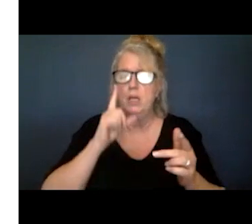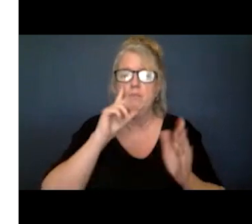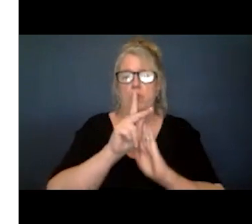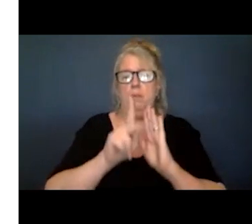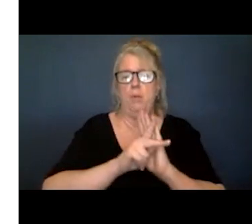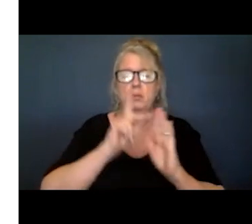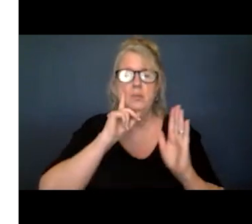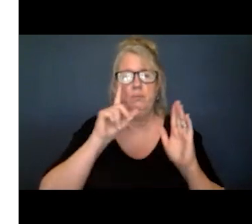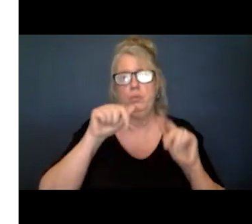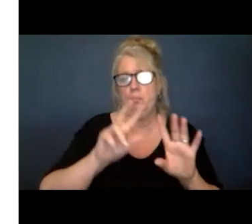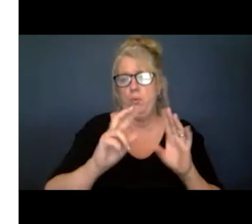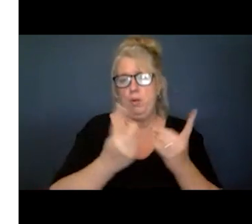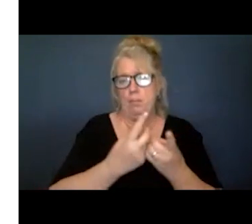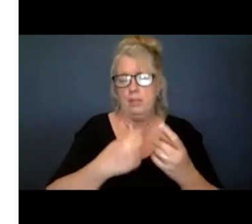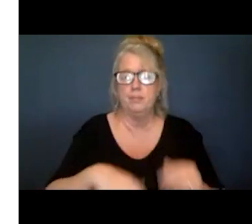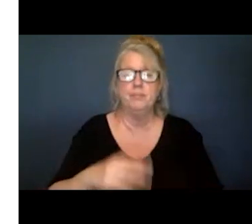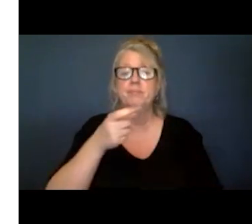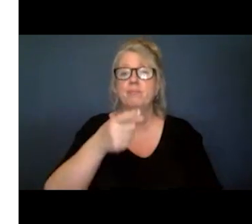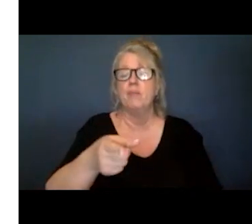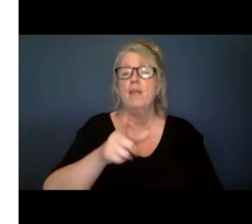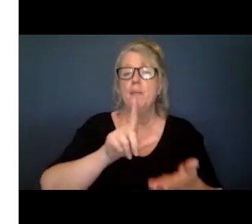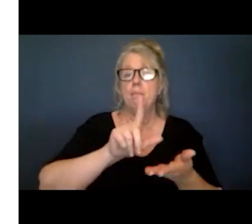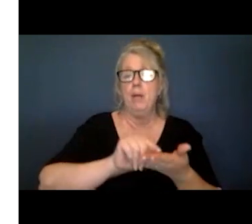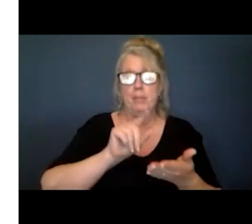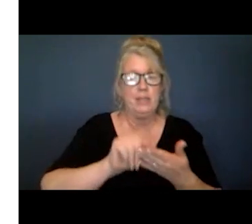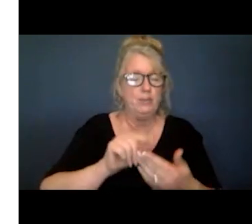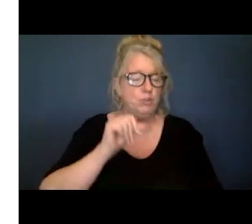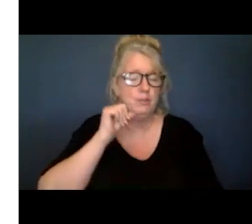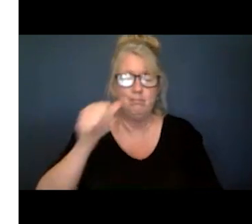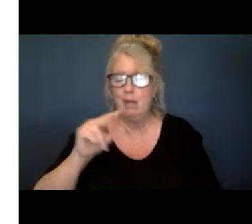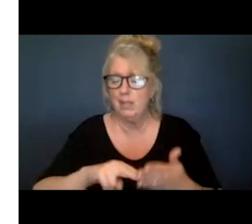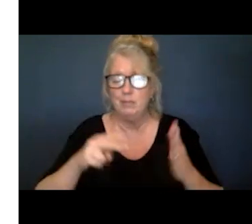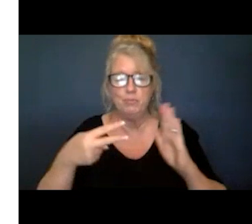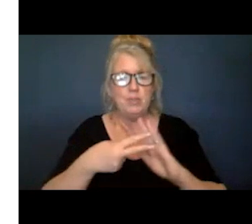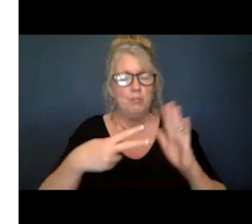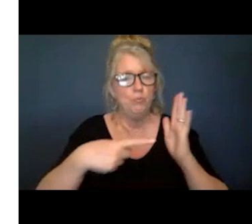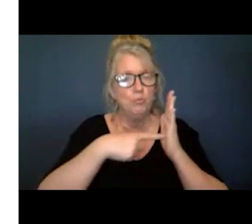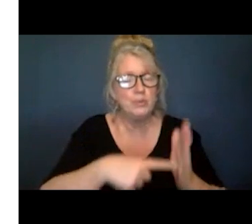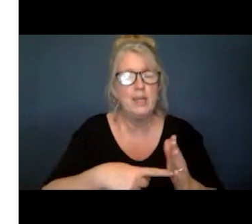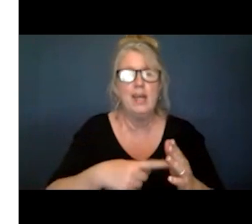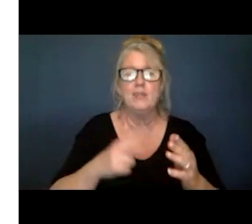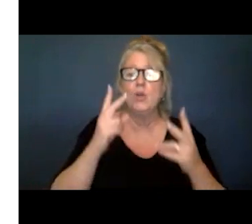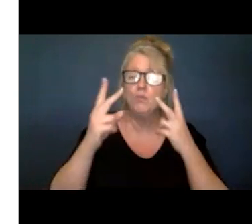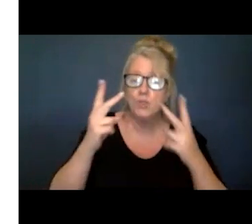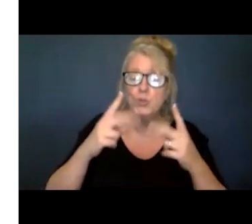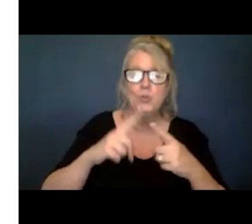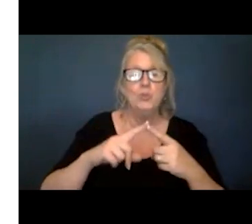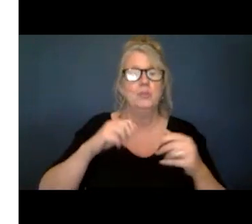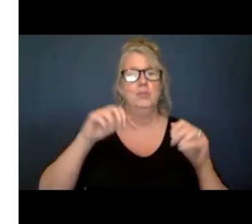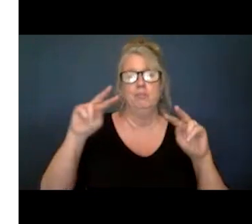department. This publication is not intended to represent the views or policy or be an